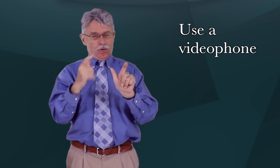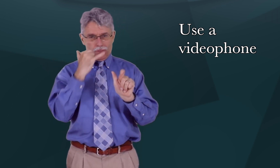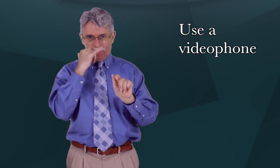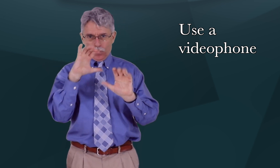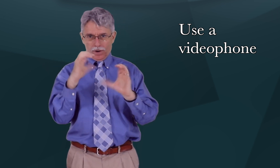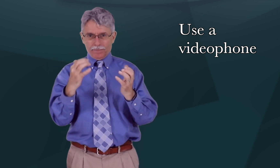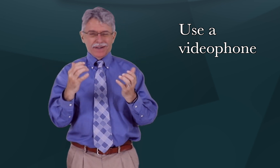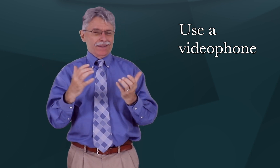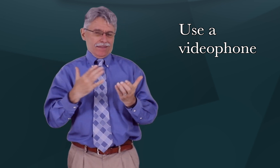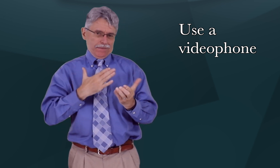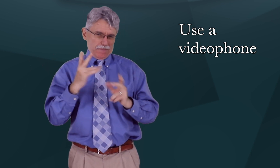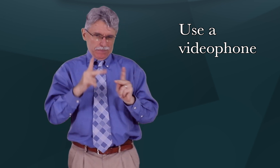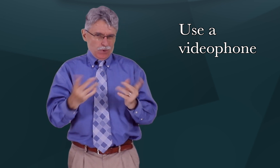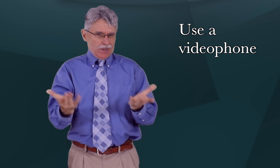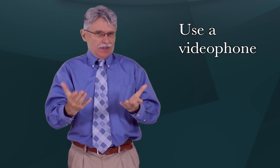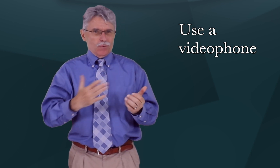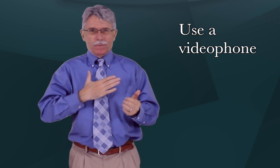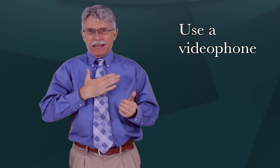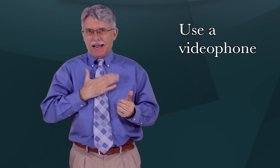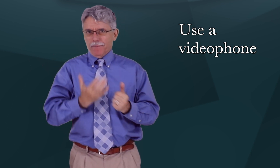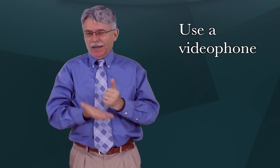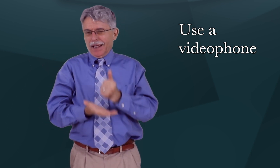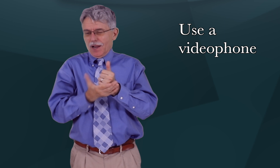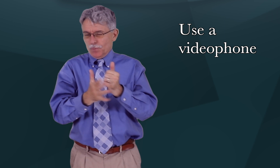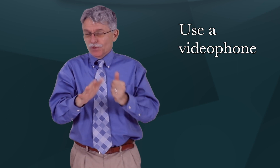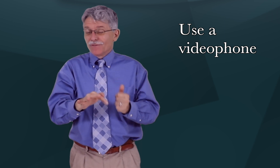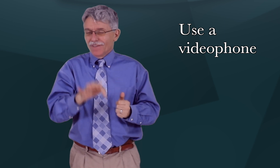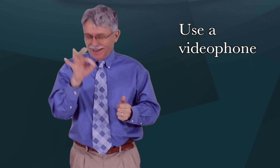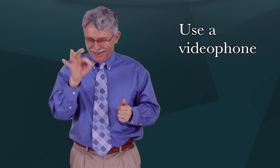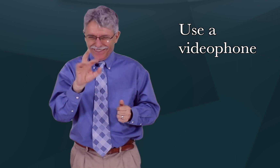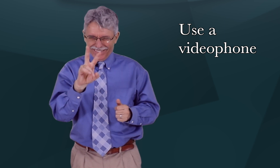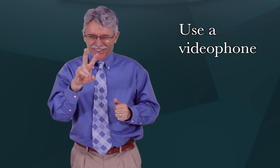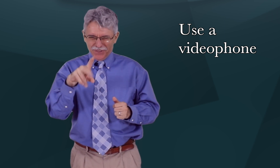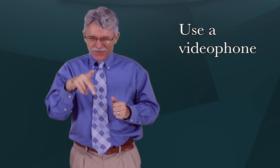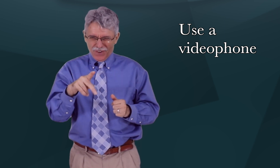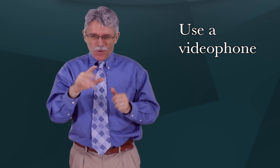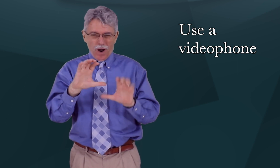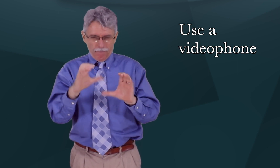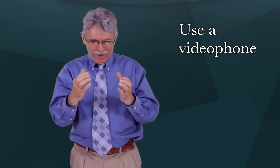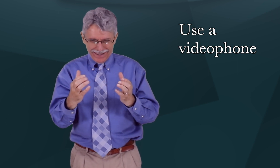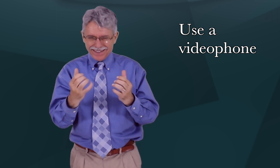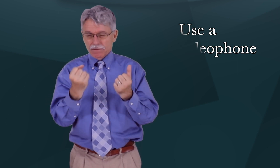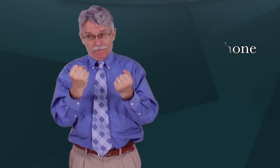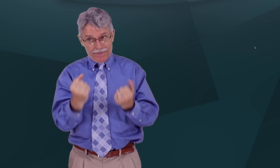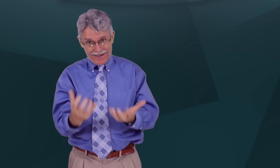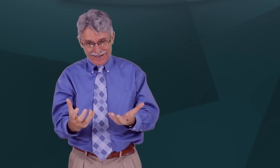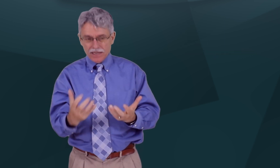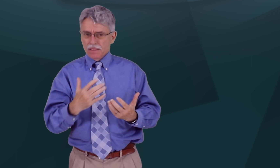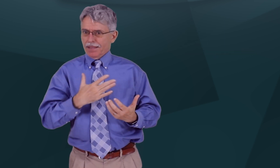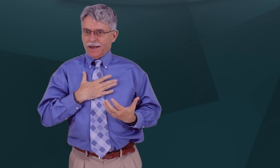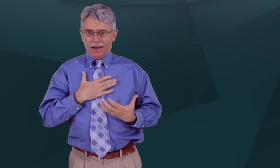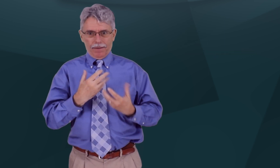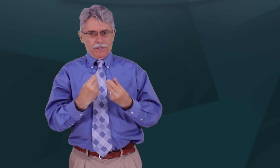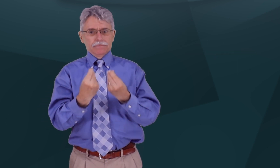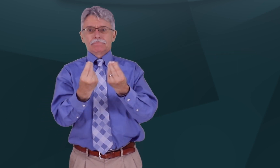You know, the phone companies, you know, I am sure there are lots of people who would be happy here to help you find a video phone. There are a lot out there.